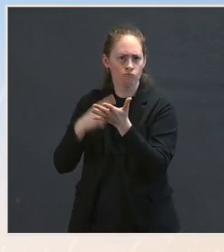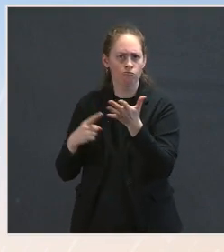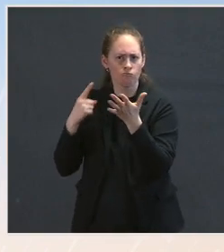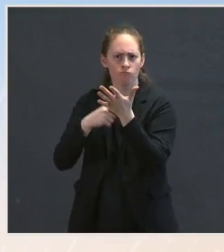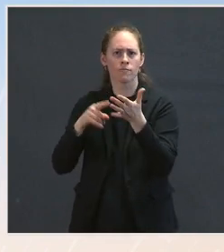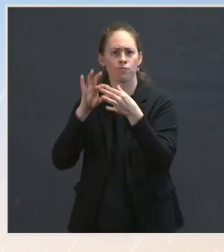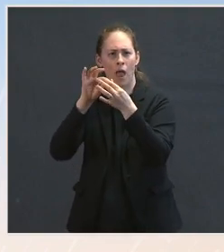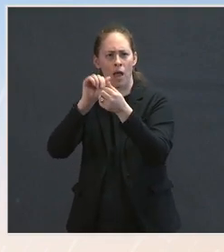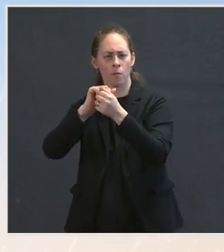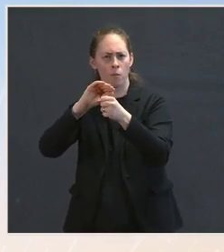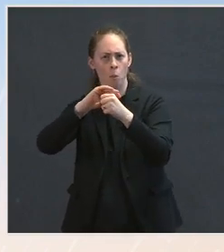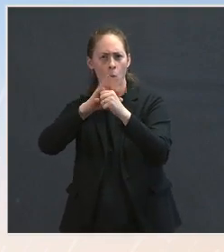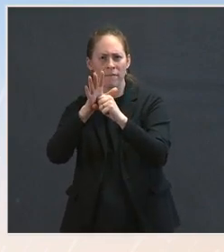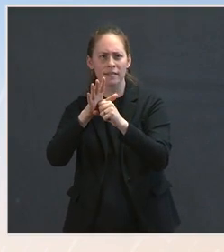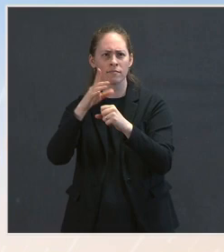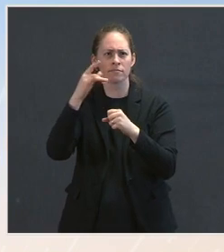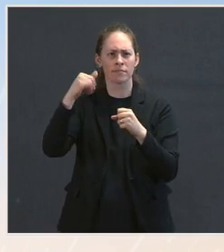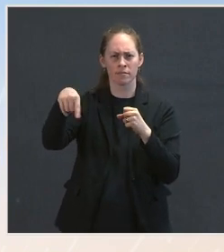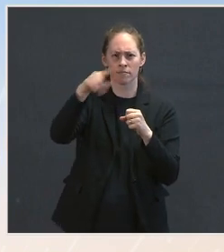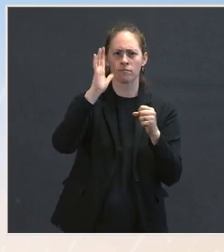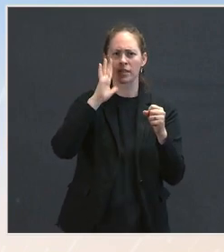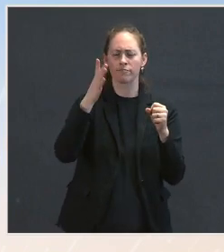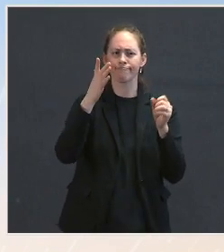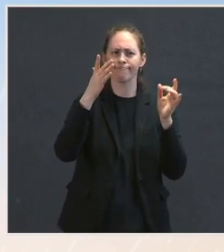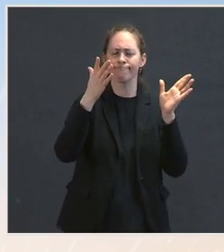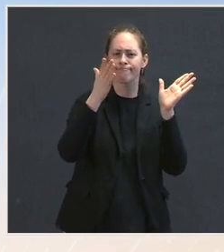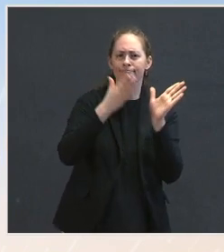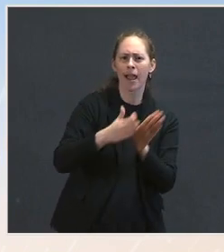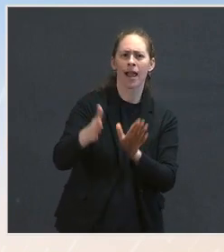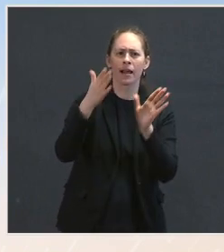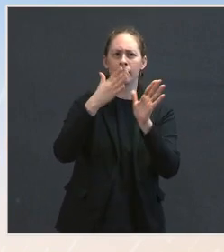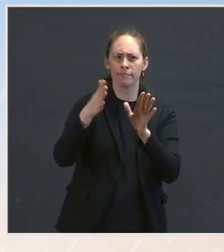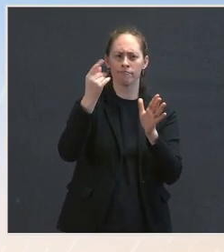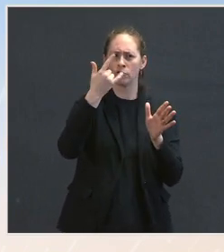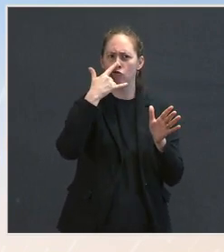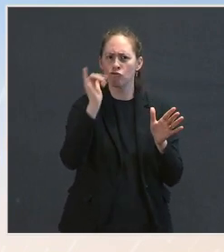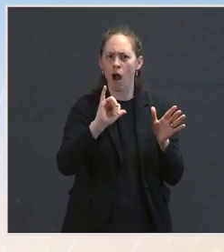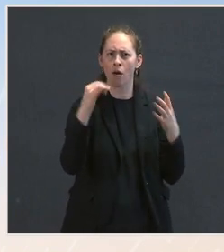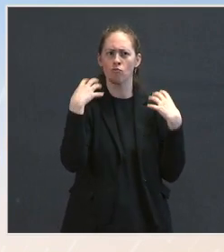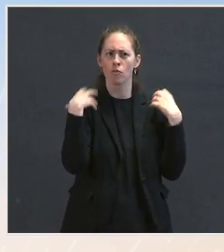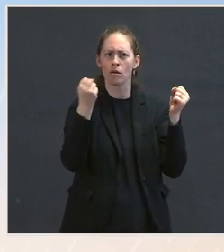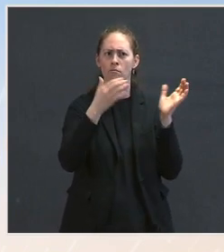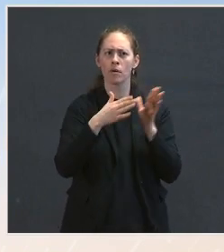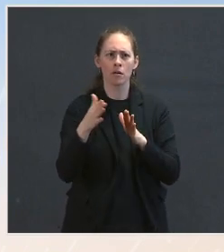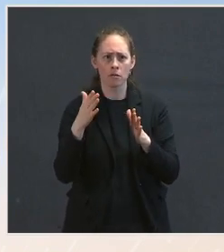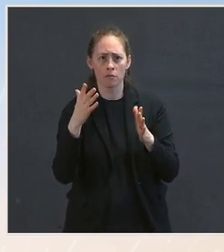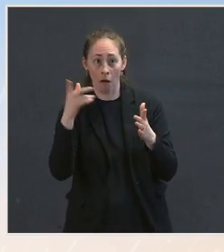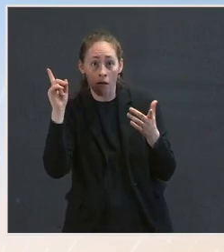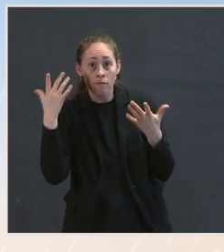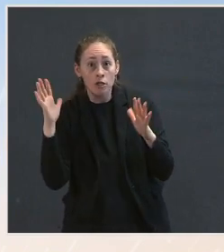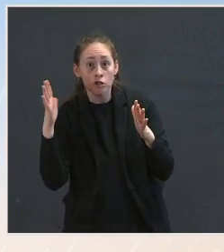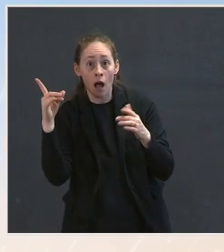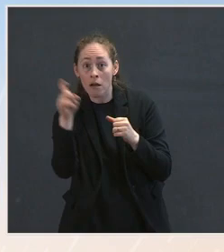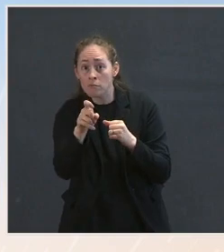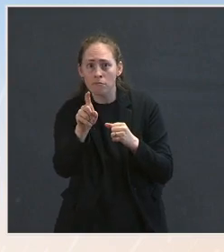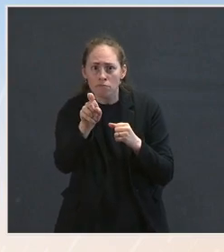Why not? Ms. Psaki: Well, did they raise the COVID-19 rescue package? The Press: I don't -- the President says that he makes it a top priority.